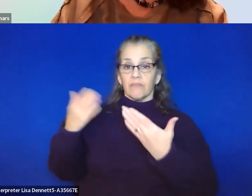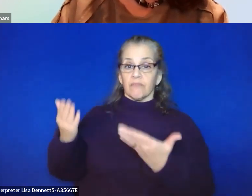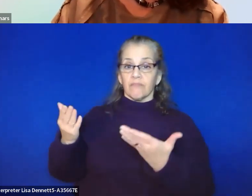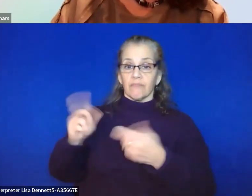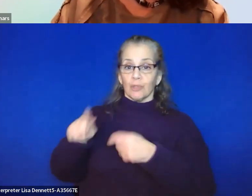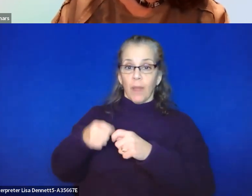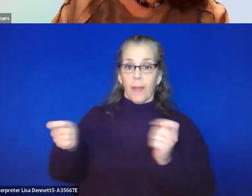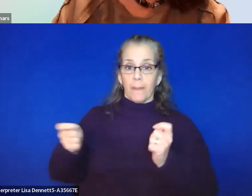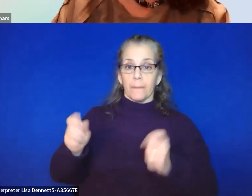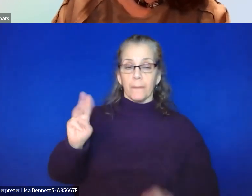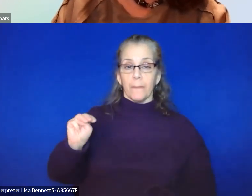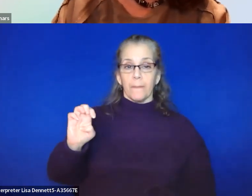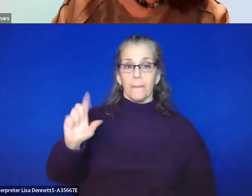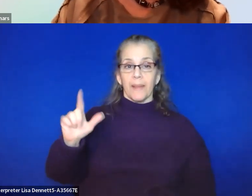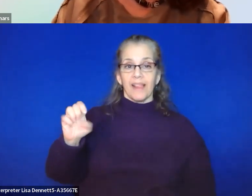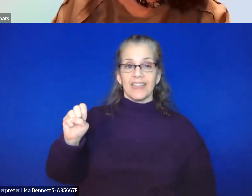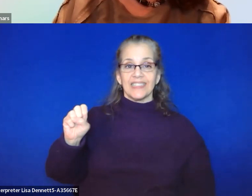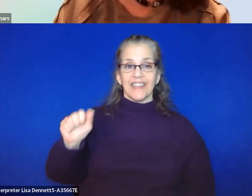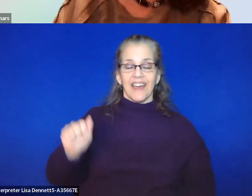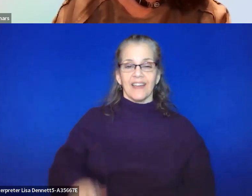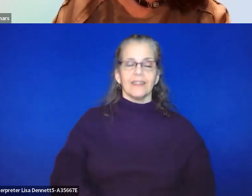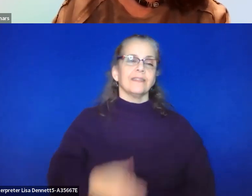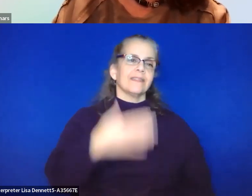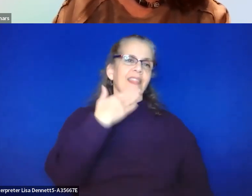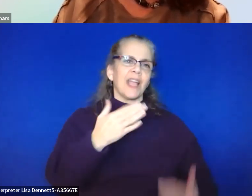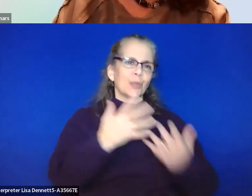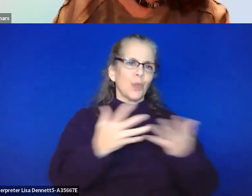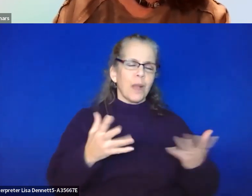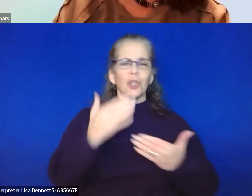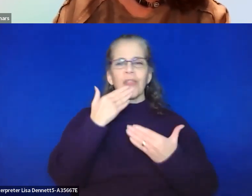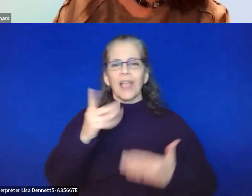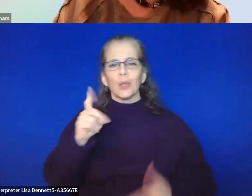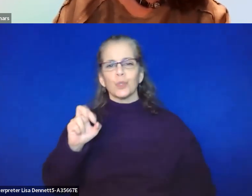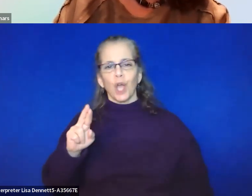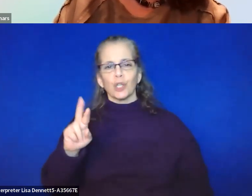Great! Thank you so much! Thank you, Dr. Ruffin. Thank you task force